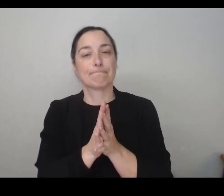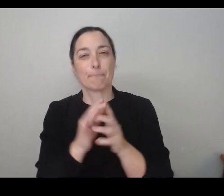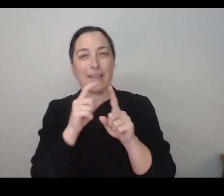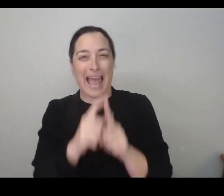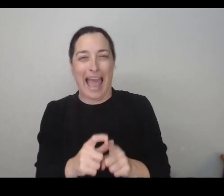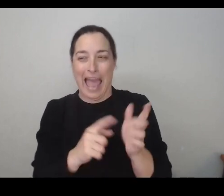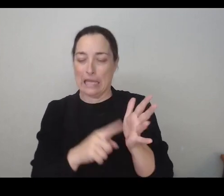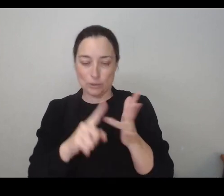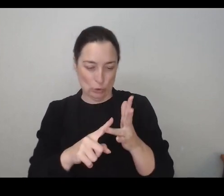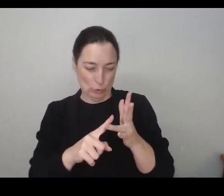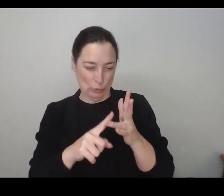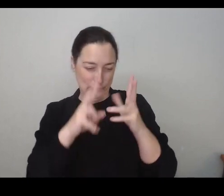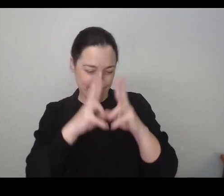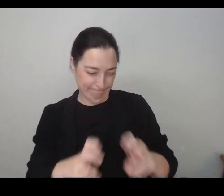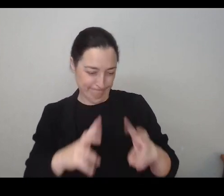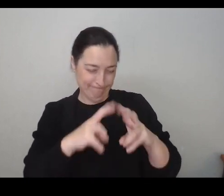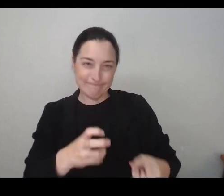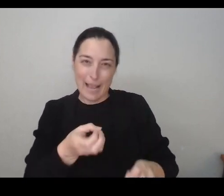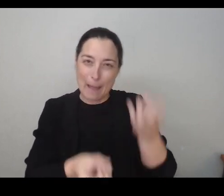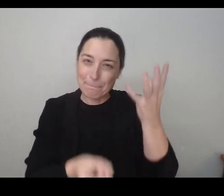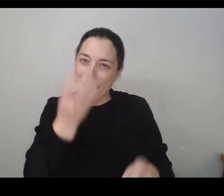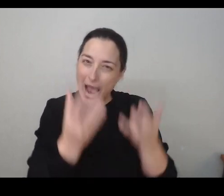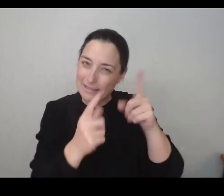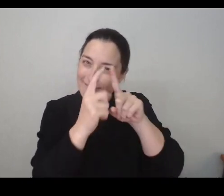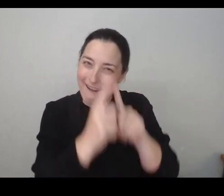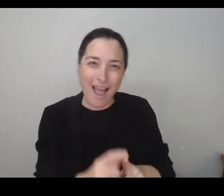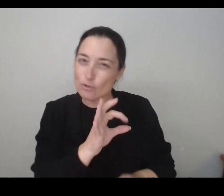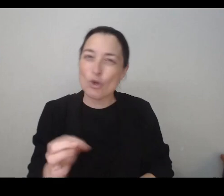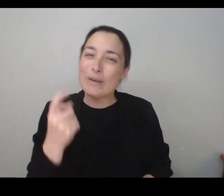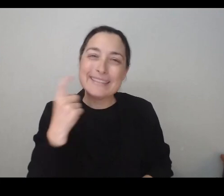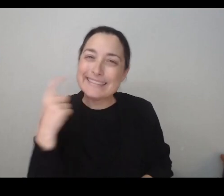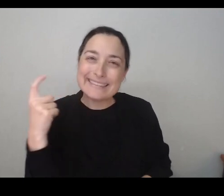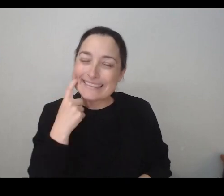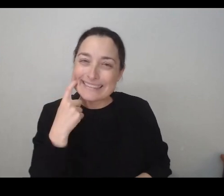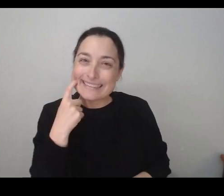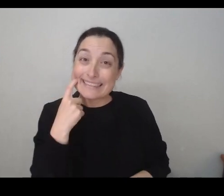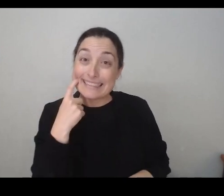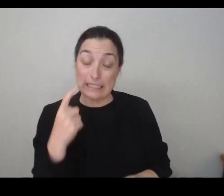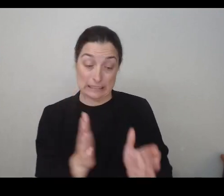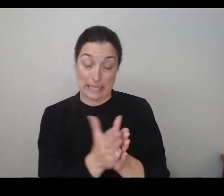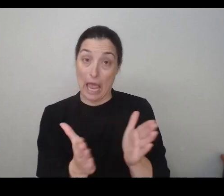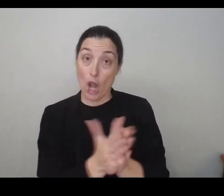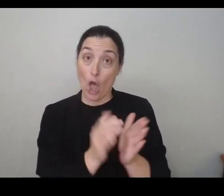it's not very easy... A catalogue, for example of this painting not very sampled.